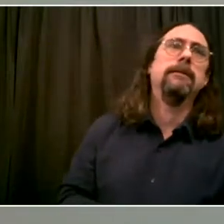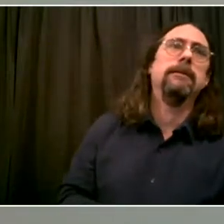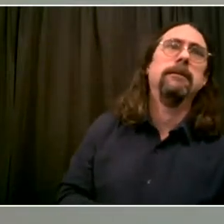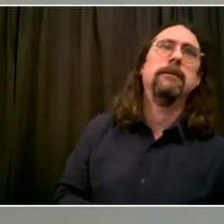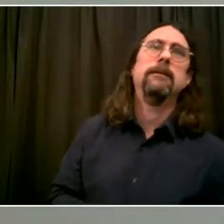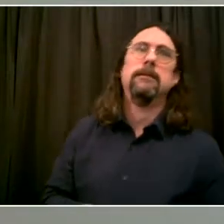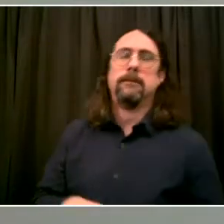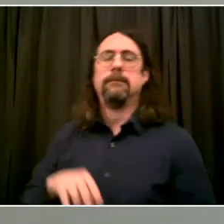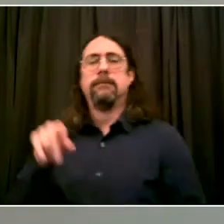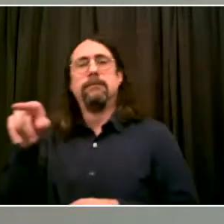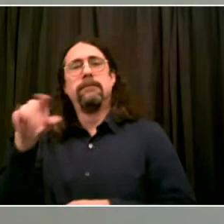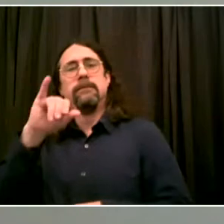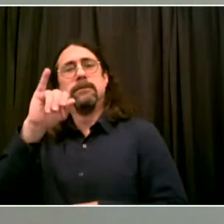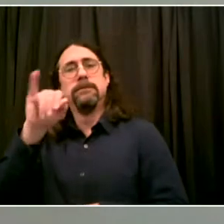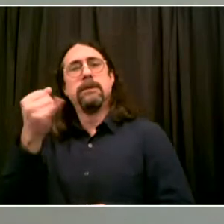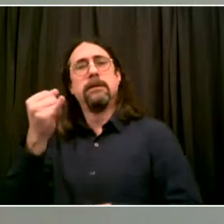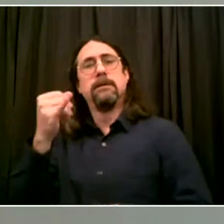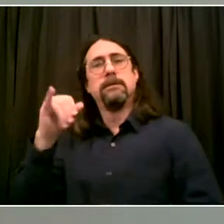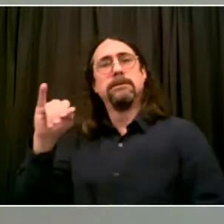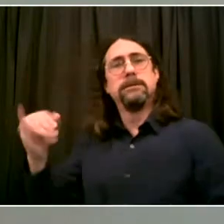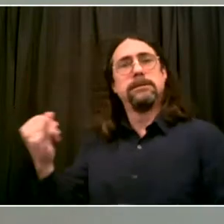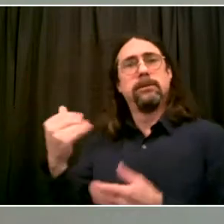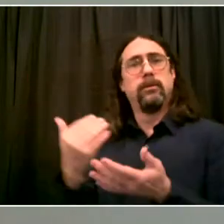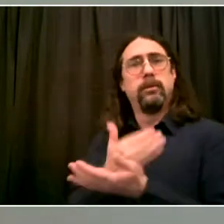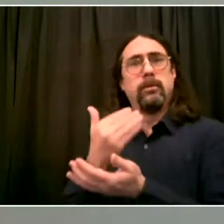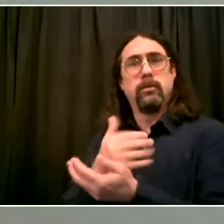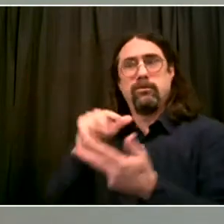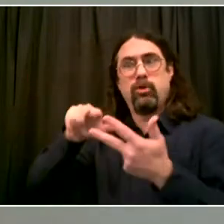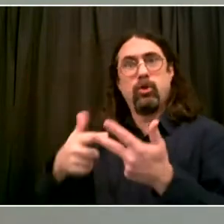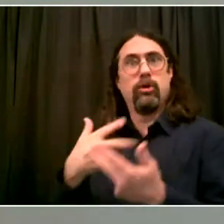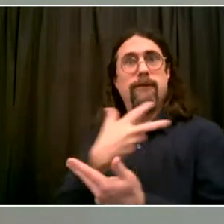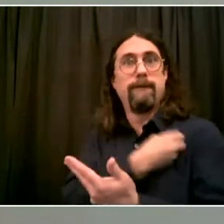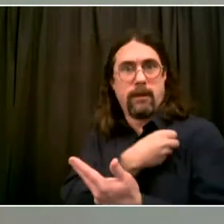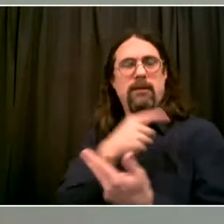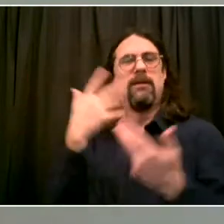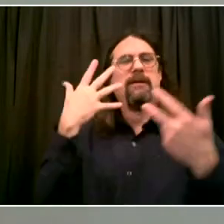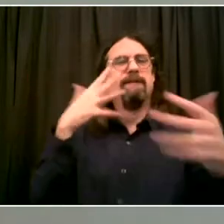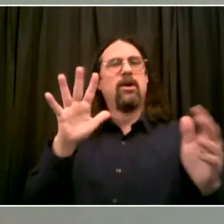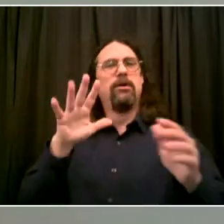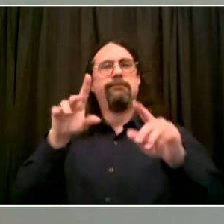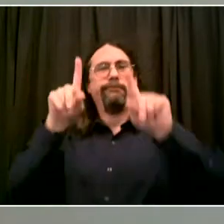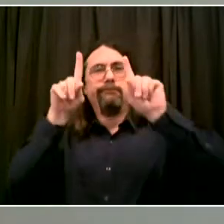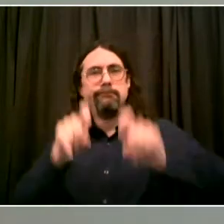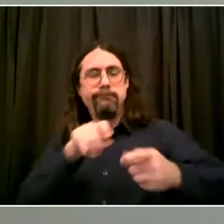RIVAANCES THTHAT ARE CIRCULATING. I REALLY DO WANT TO EMPHASIZE THE IMPORTANCE OF REGULAR